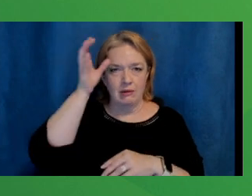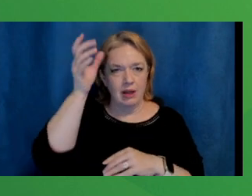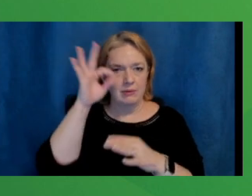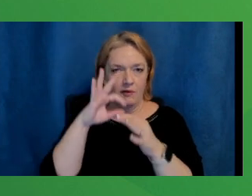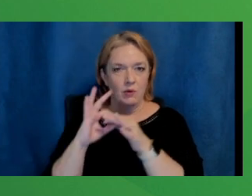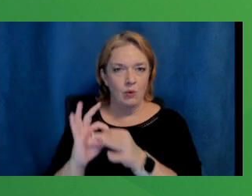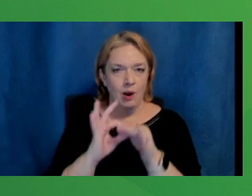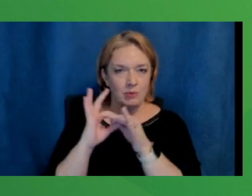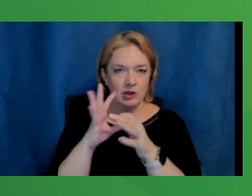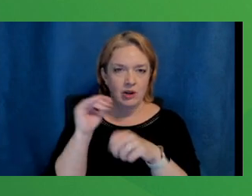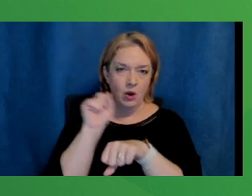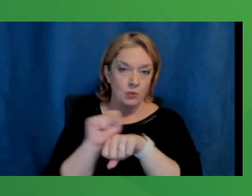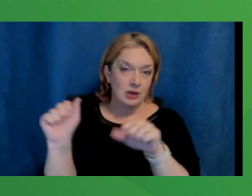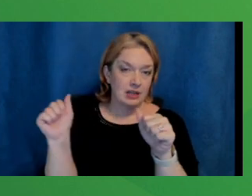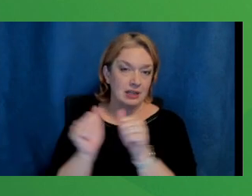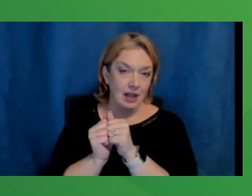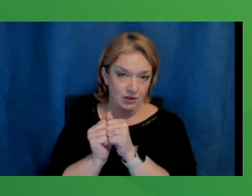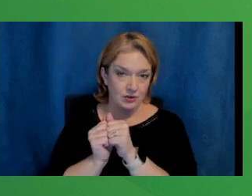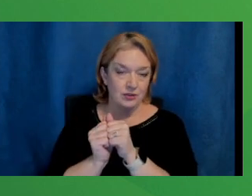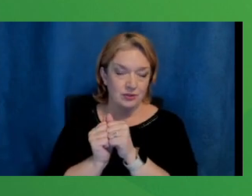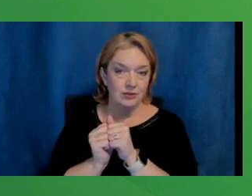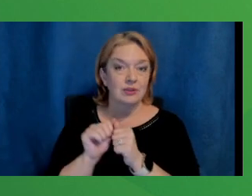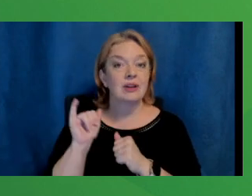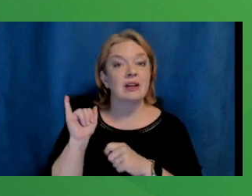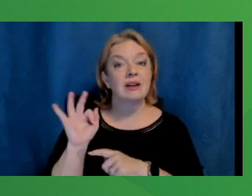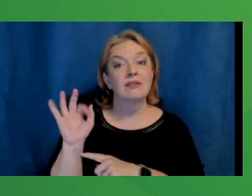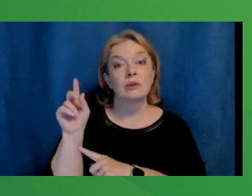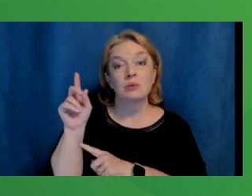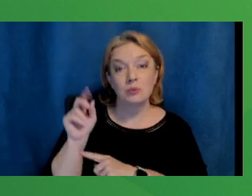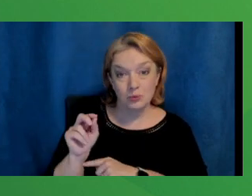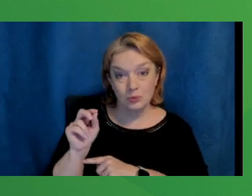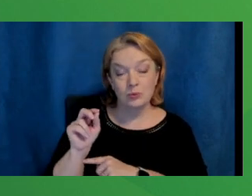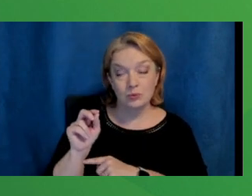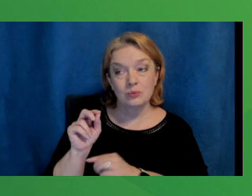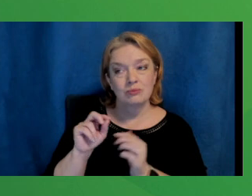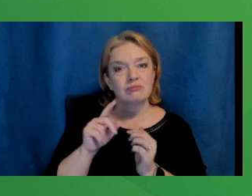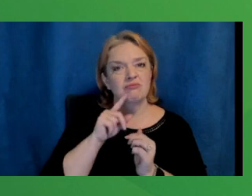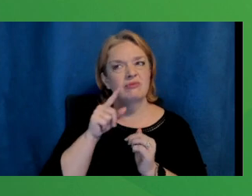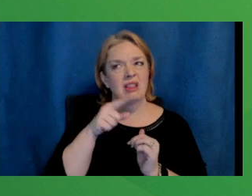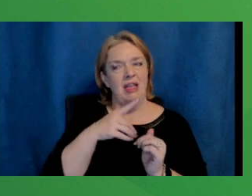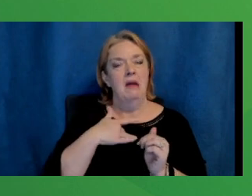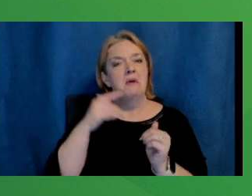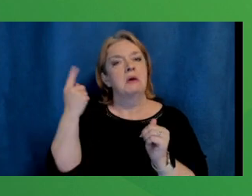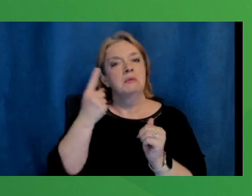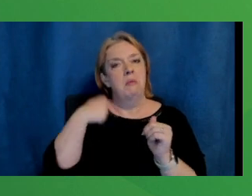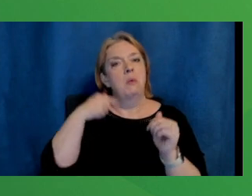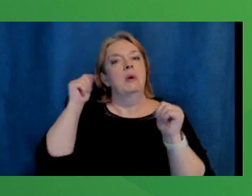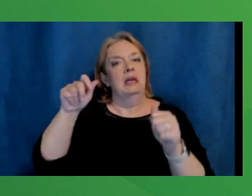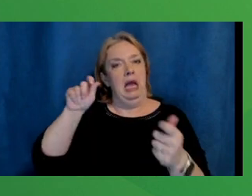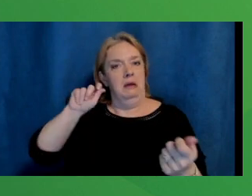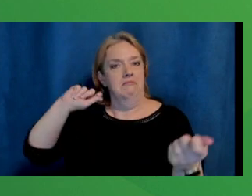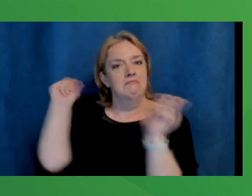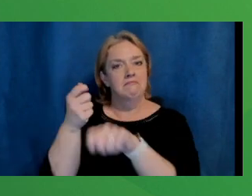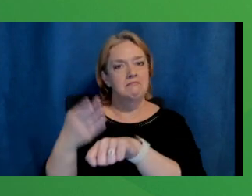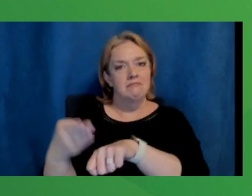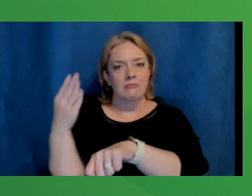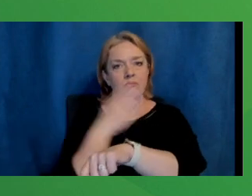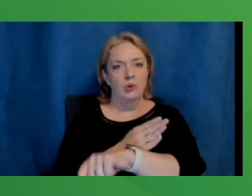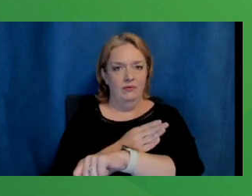this is something that we can actually turn around. And five, by drawing,